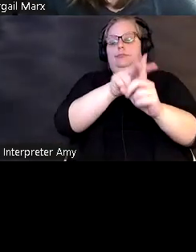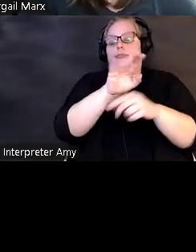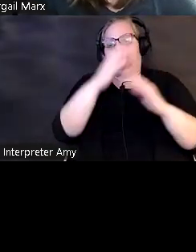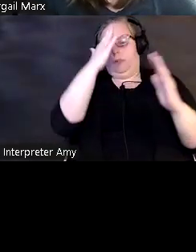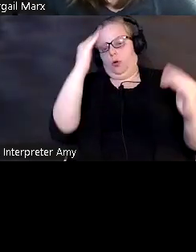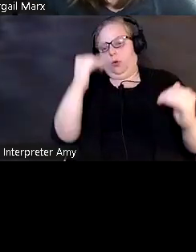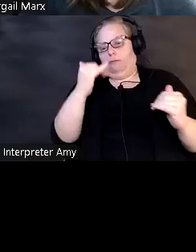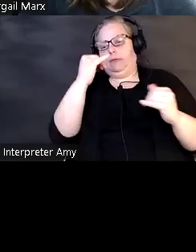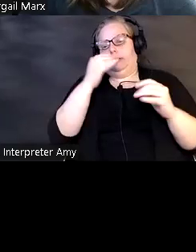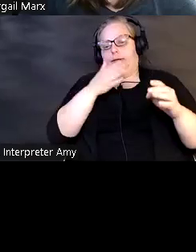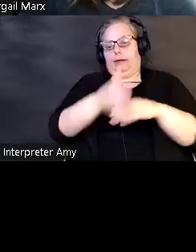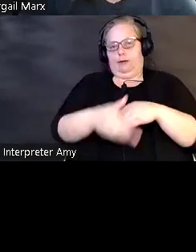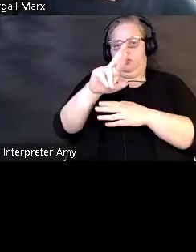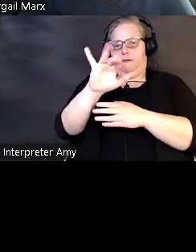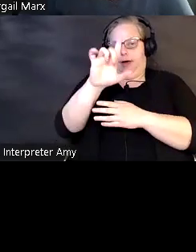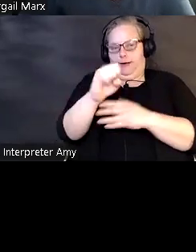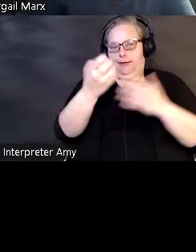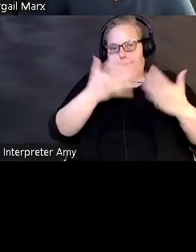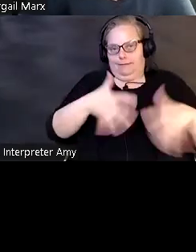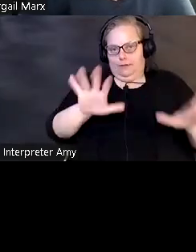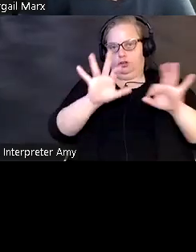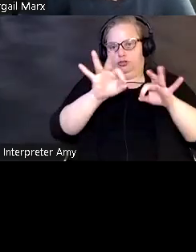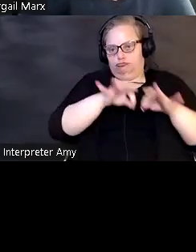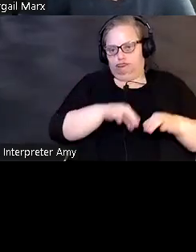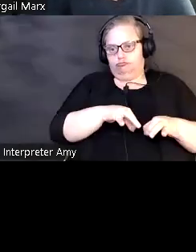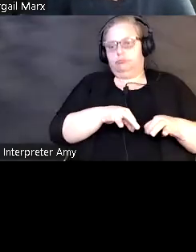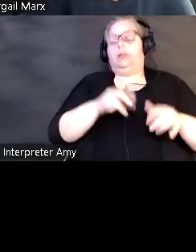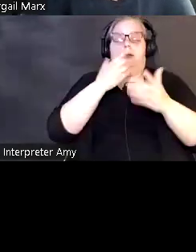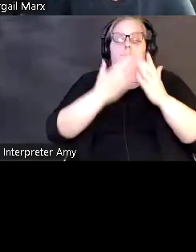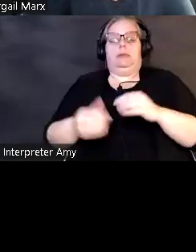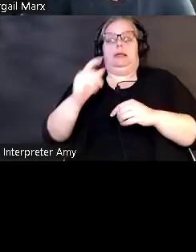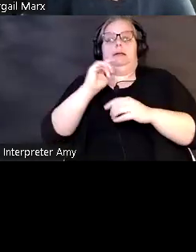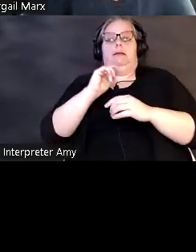those profiles if you have any assessment and intervention questions and after seeing how it